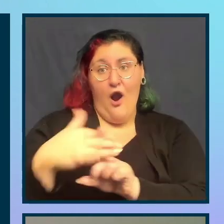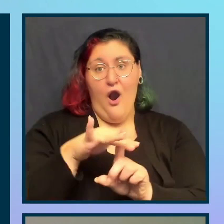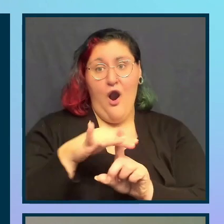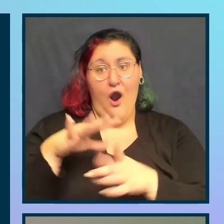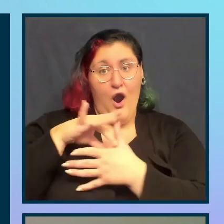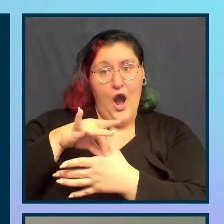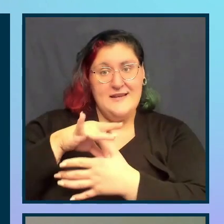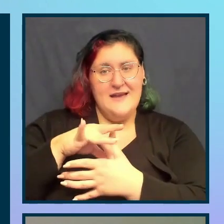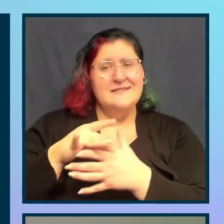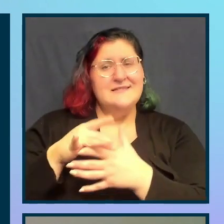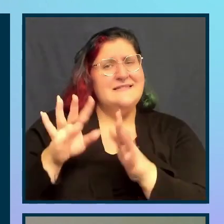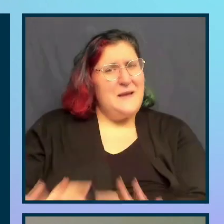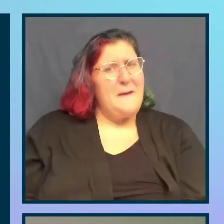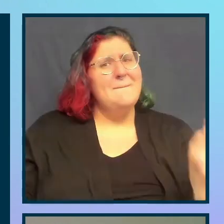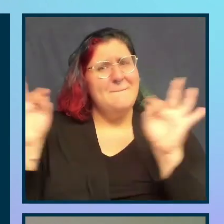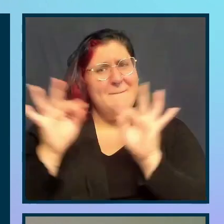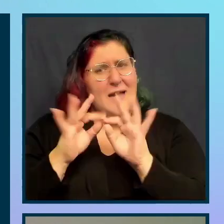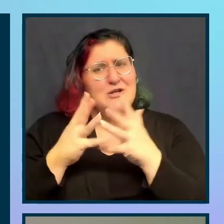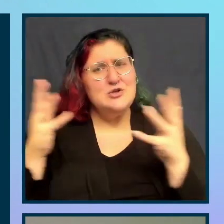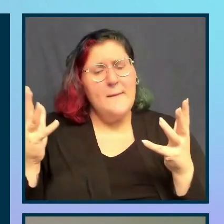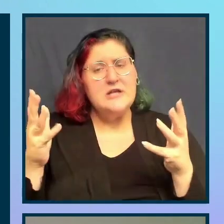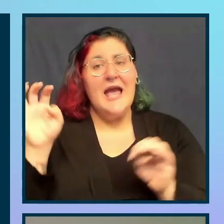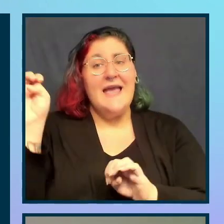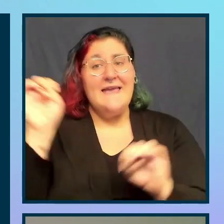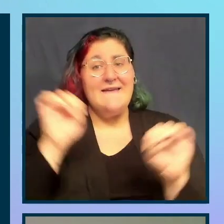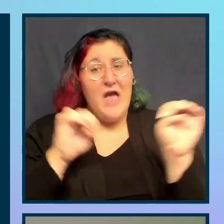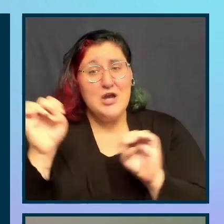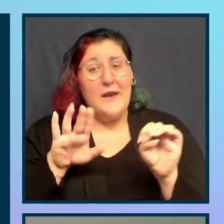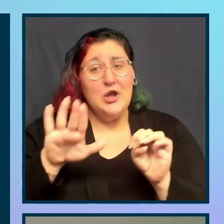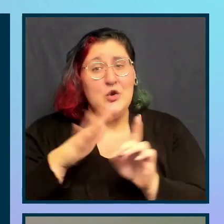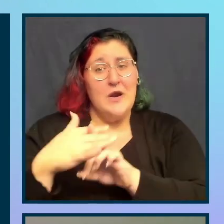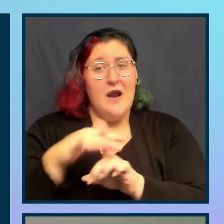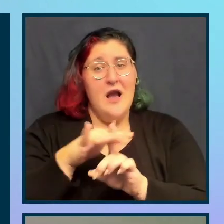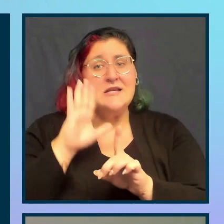And evaluating context is going to be what gets you from a source to a understanding